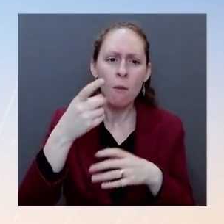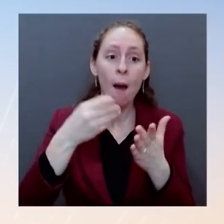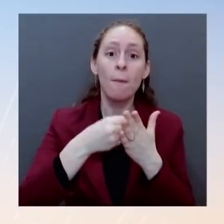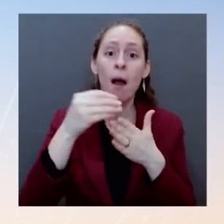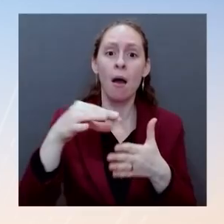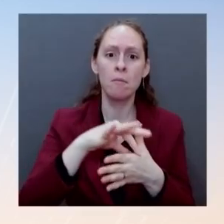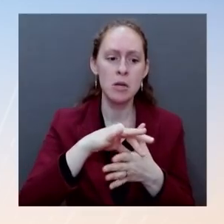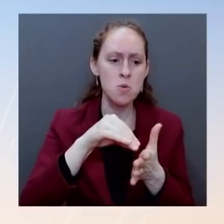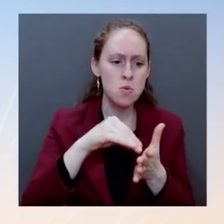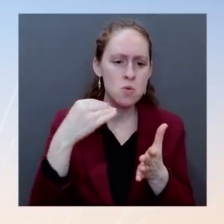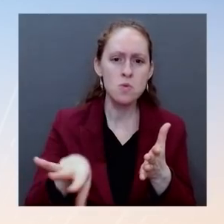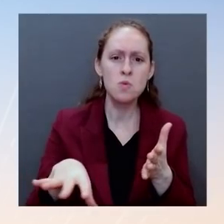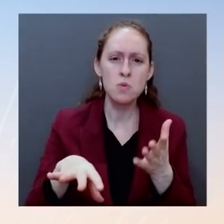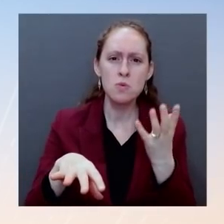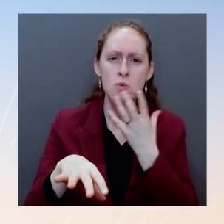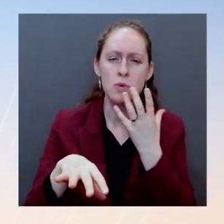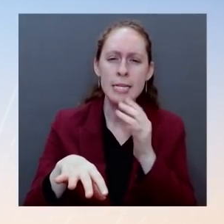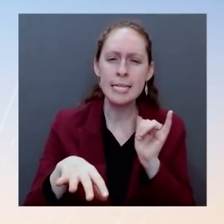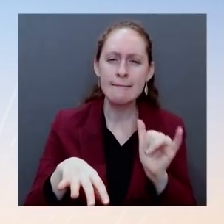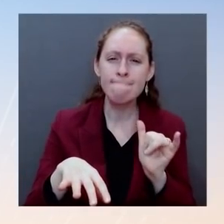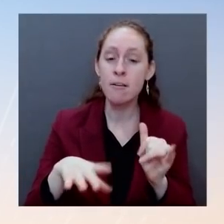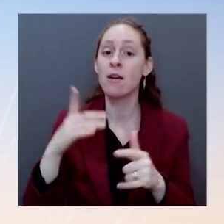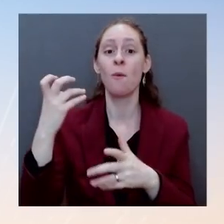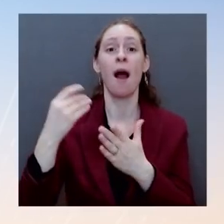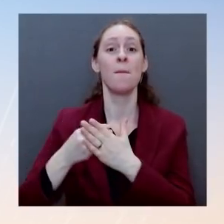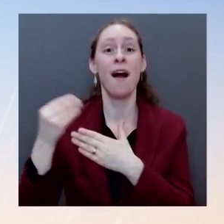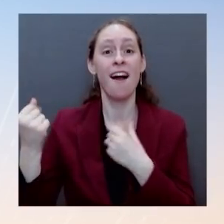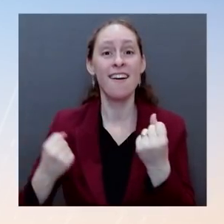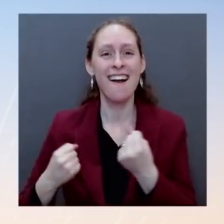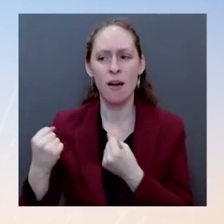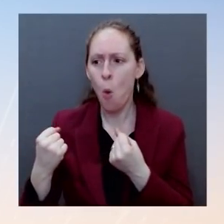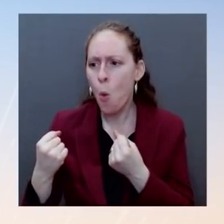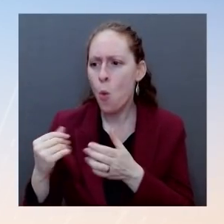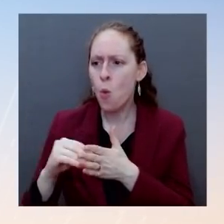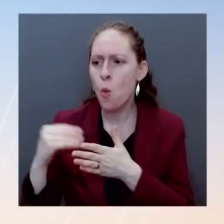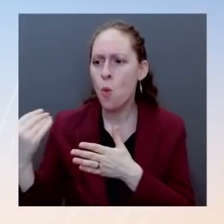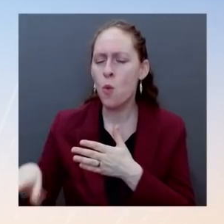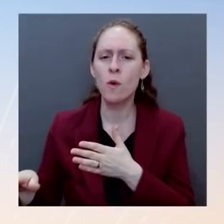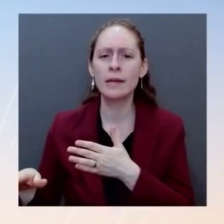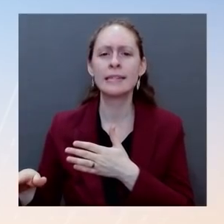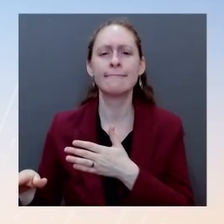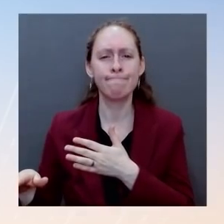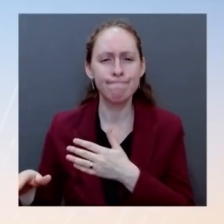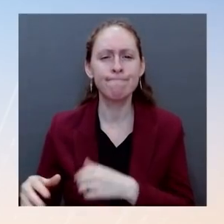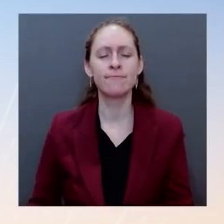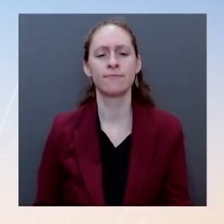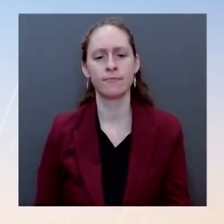And the biggest costs -- some of the biggest costs impacting the public are childcare, healthcare, eldercare --